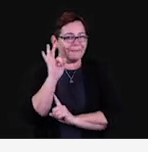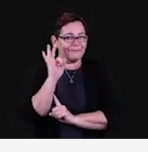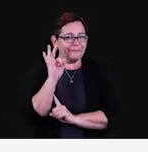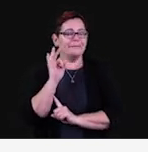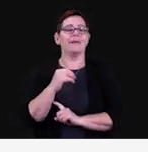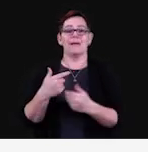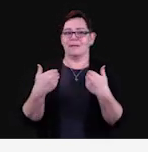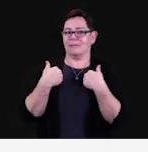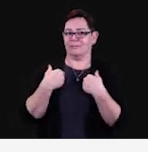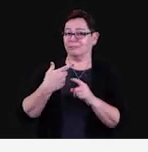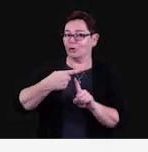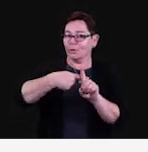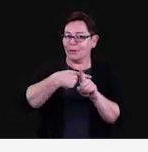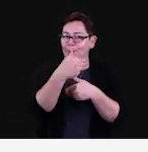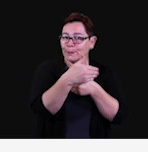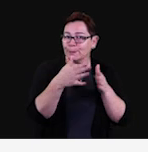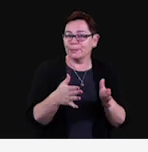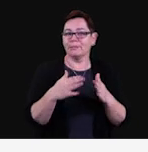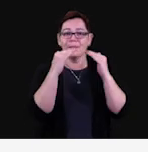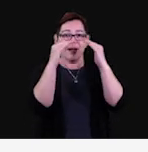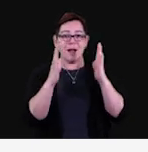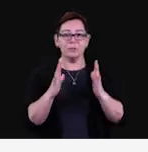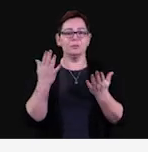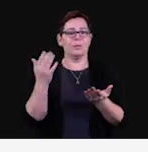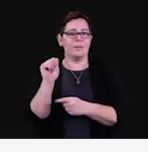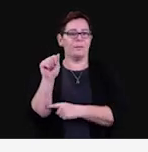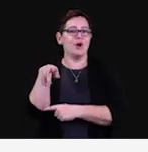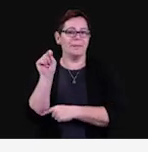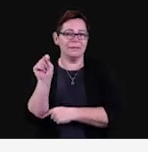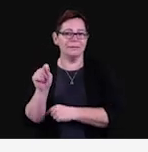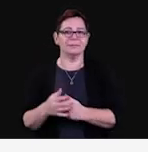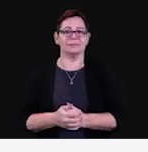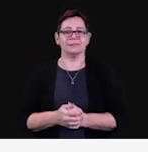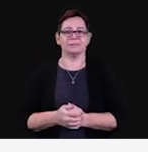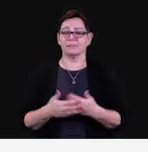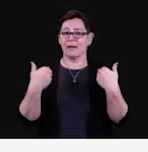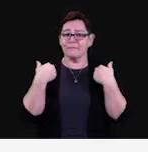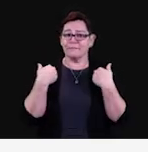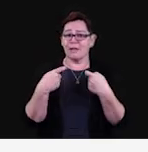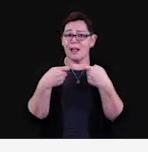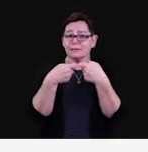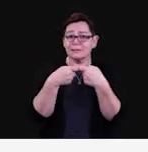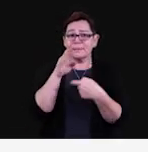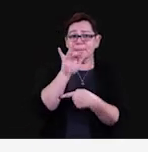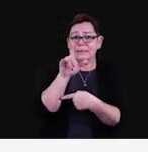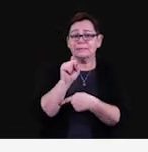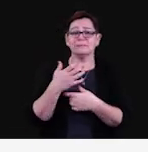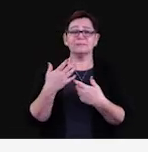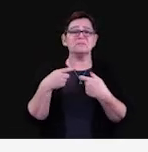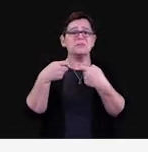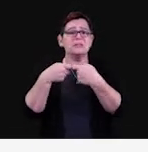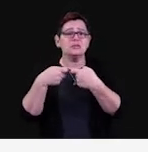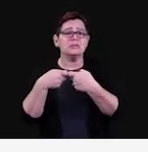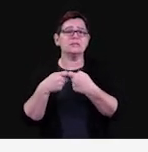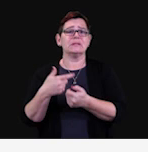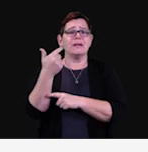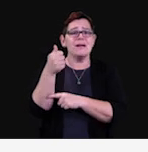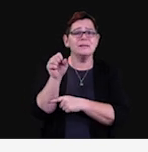rent a room, a house or an apartment; have utility bills, such as electricity, gas, phone, internet;